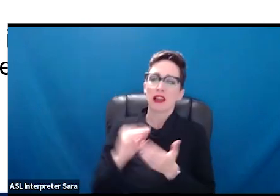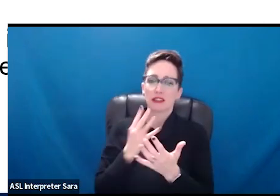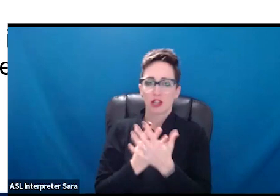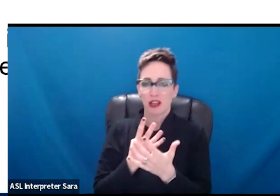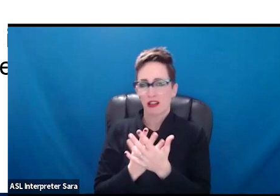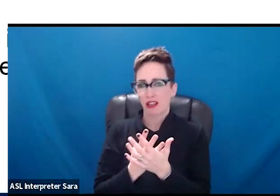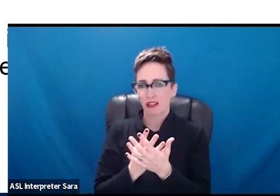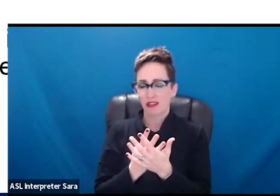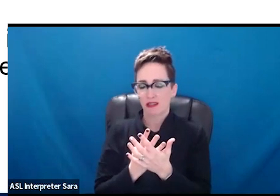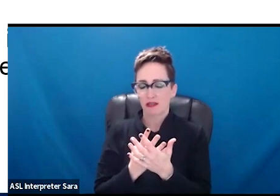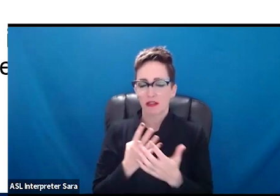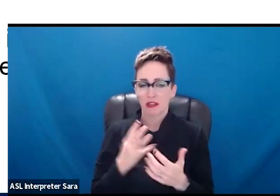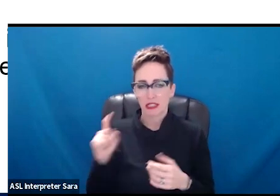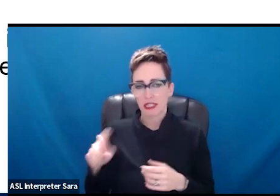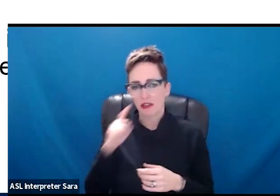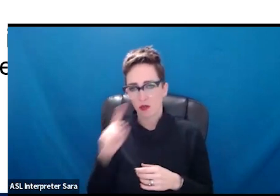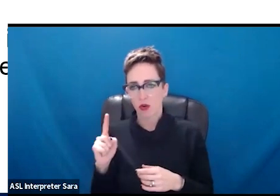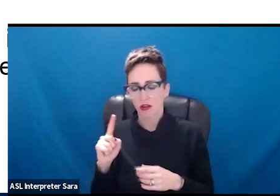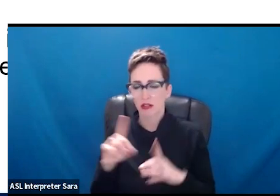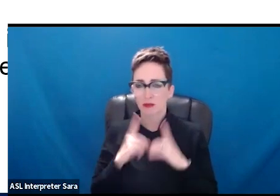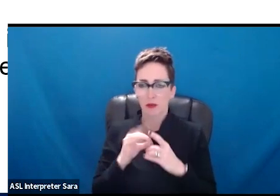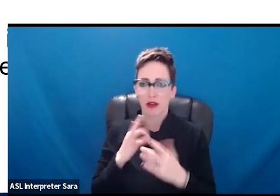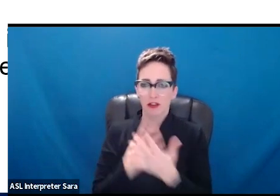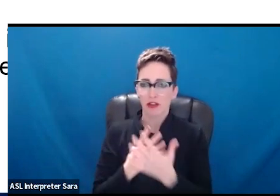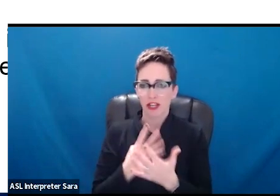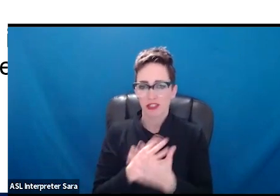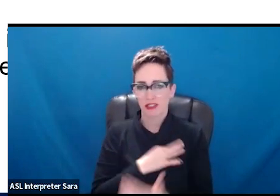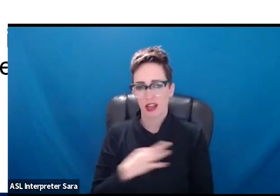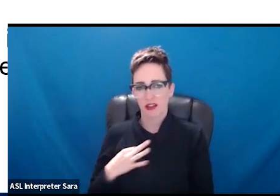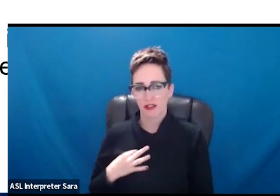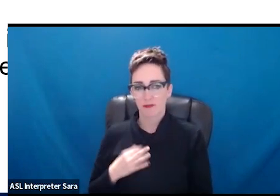The CCBHC model is very helpful in terms of helping